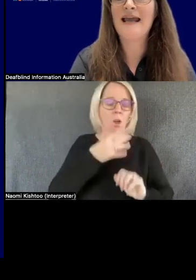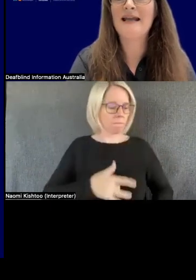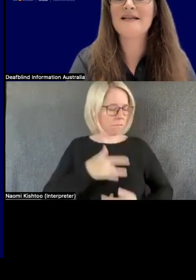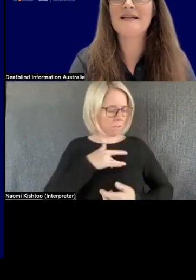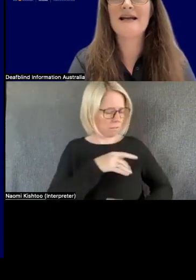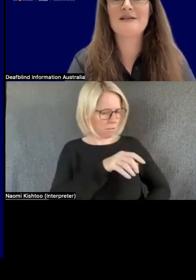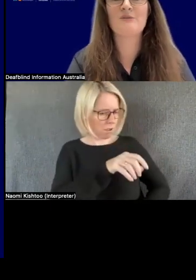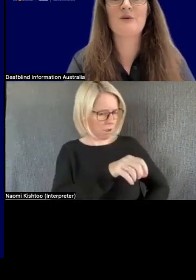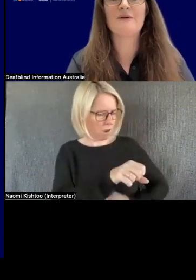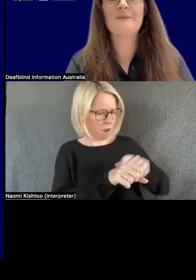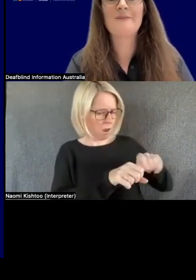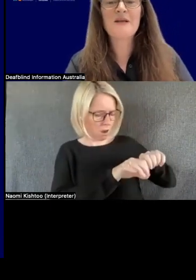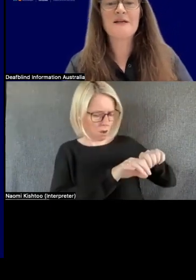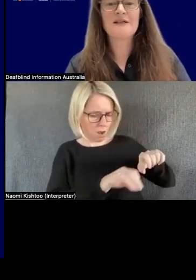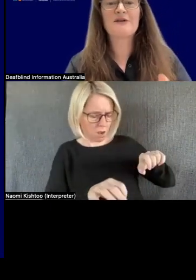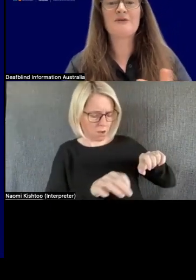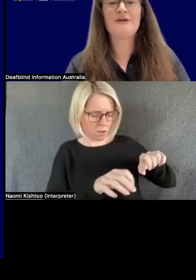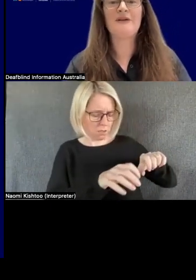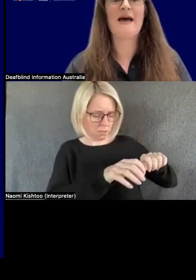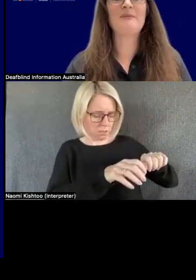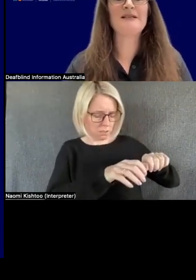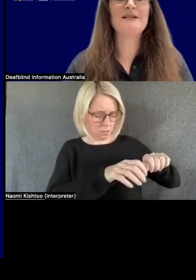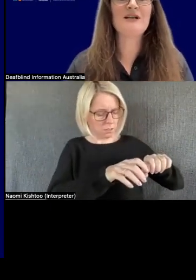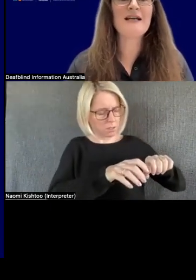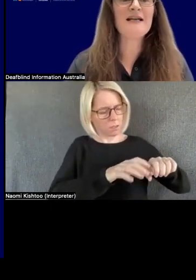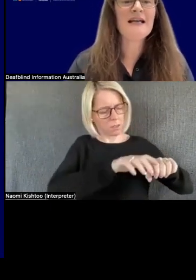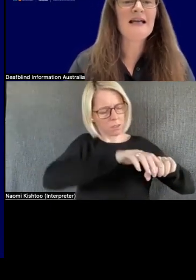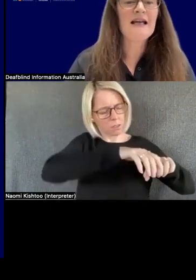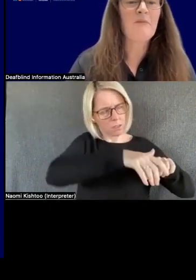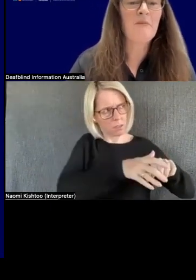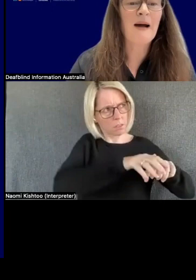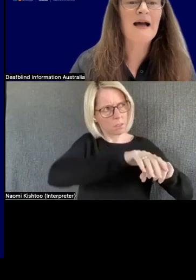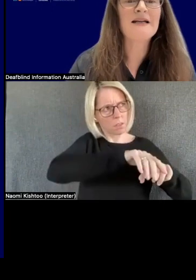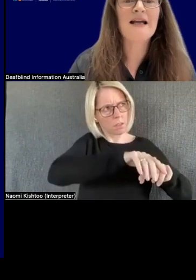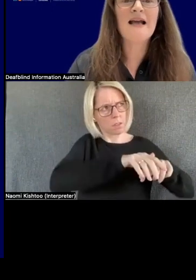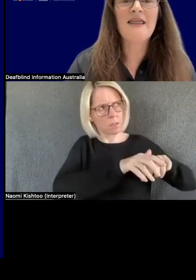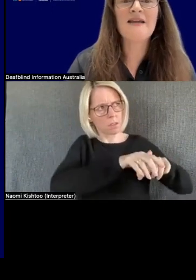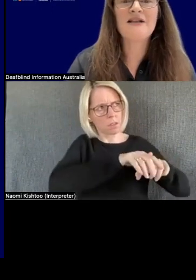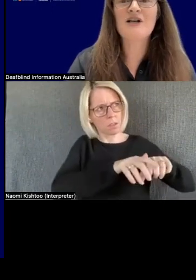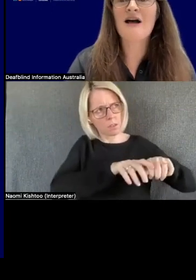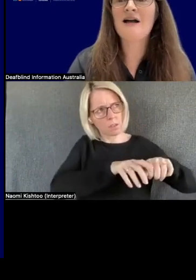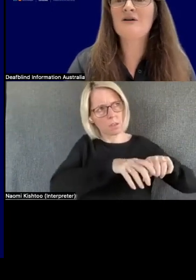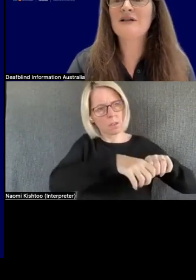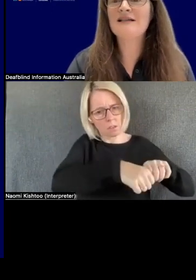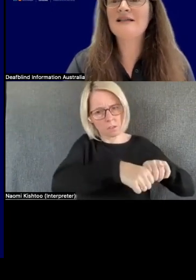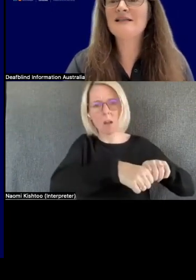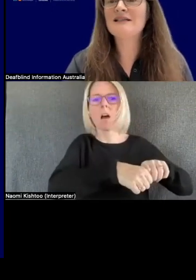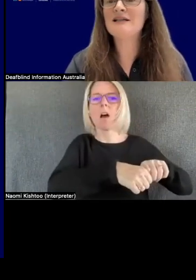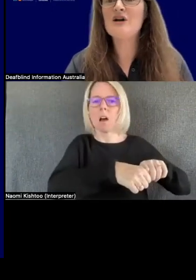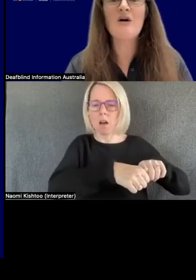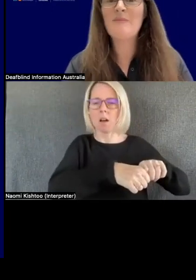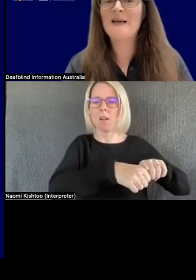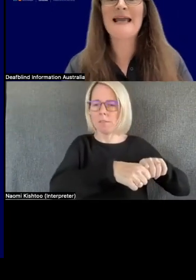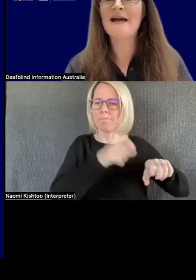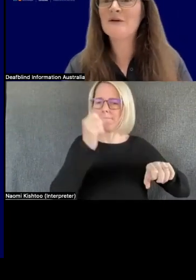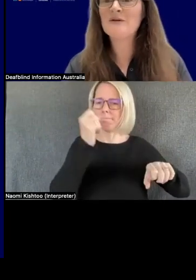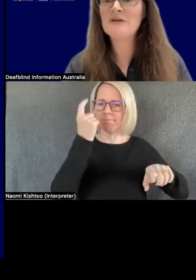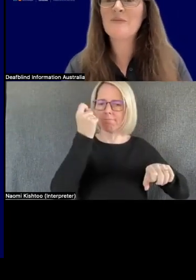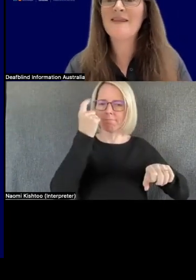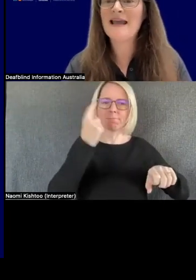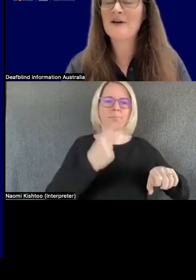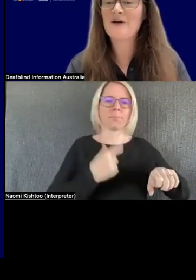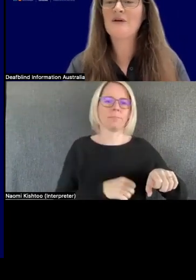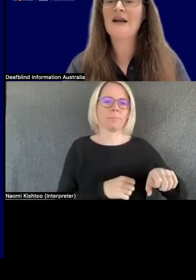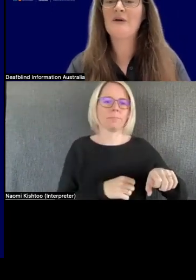hand as well as through that positioning, but the child is not being held by the adult at